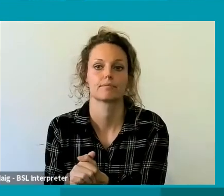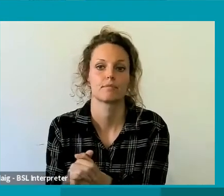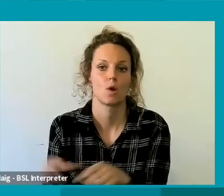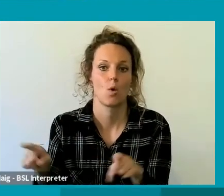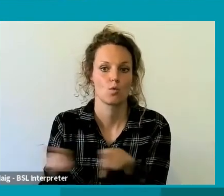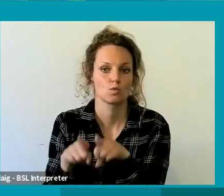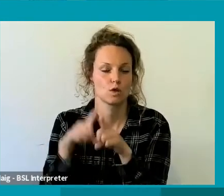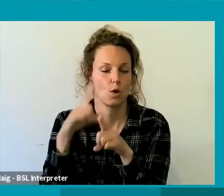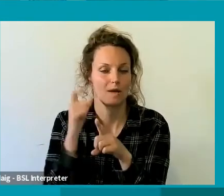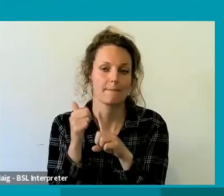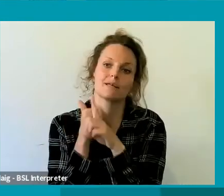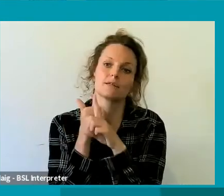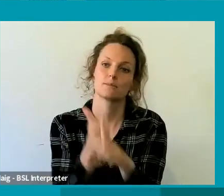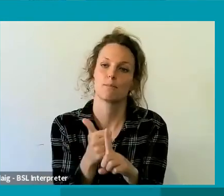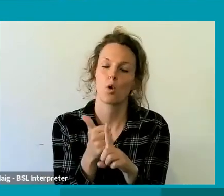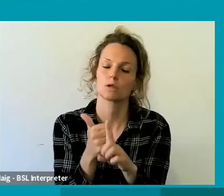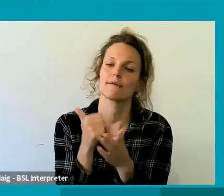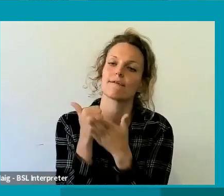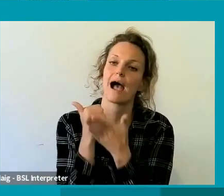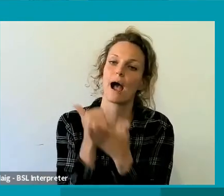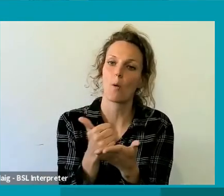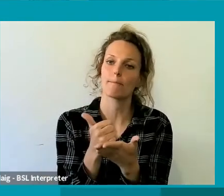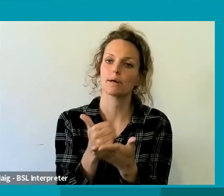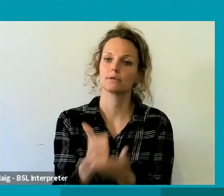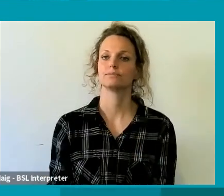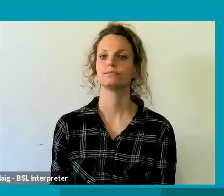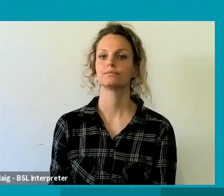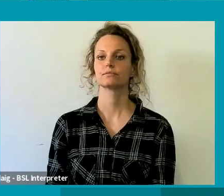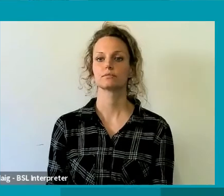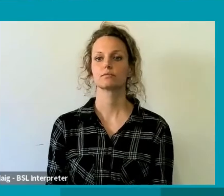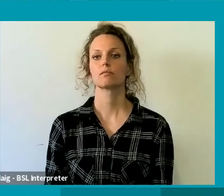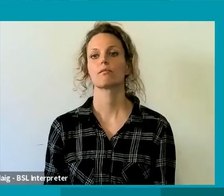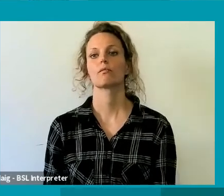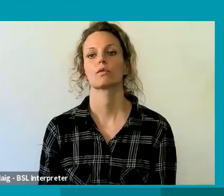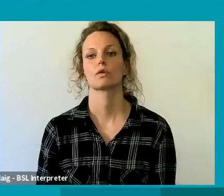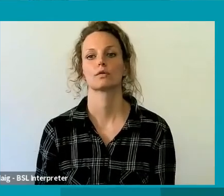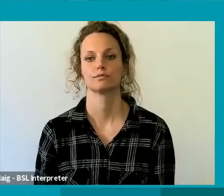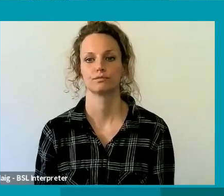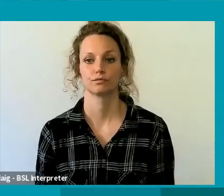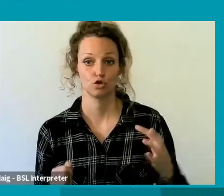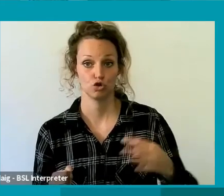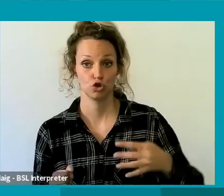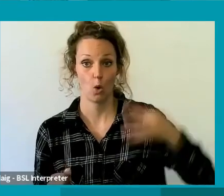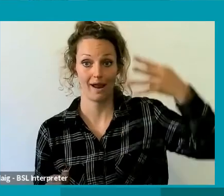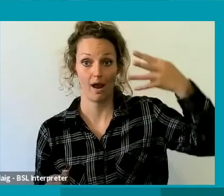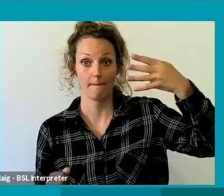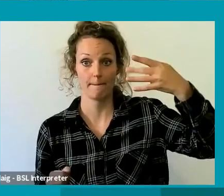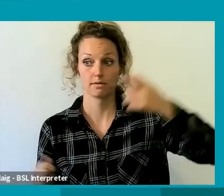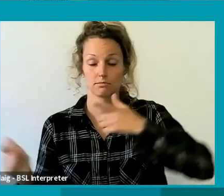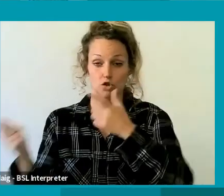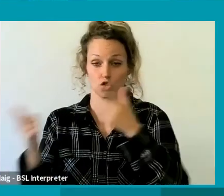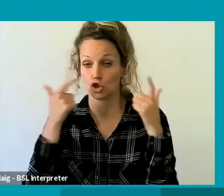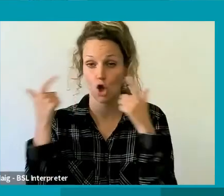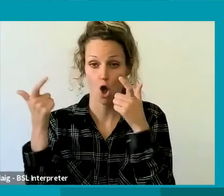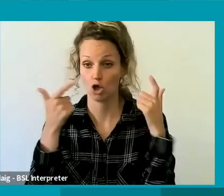and help when it comes to you. You showing up in, UM, job search returns by recruiters